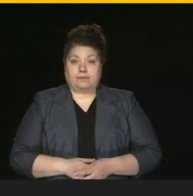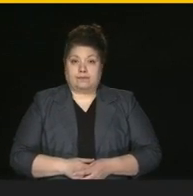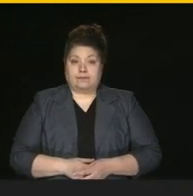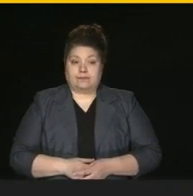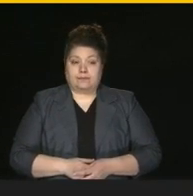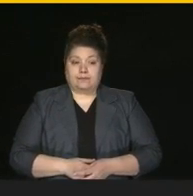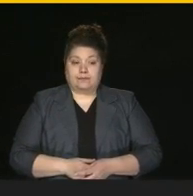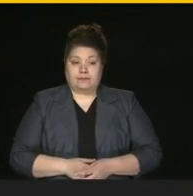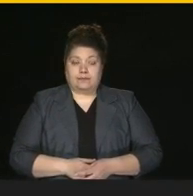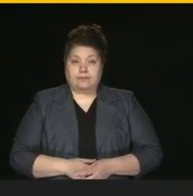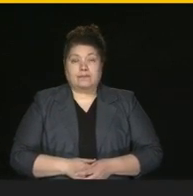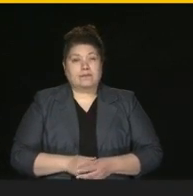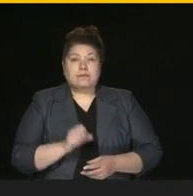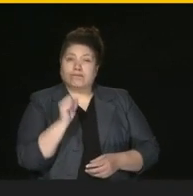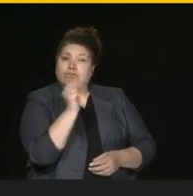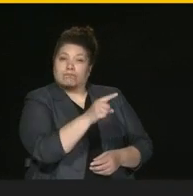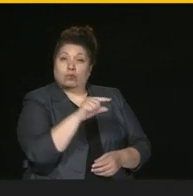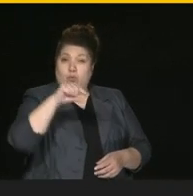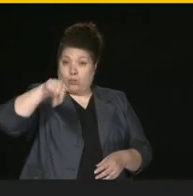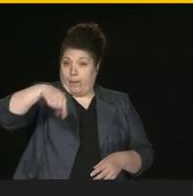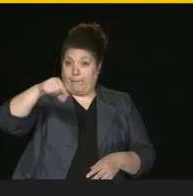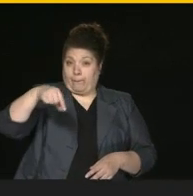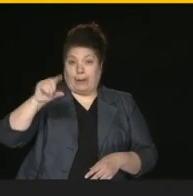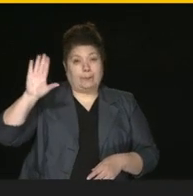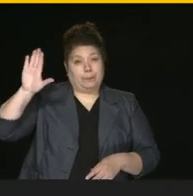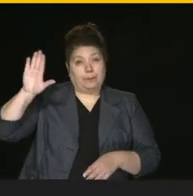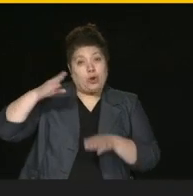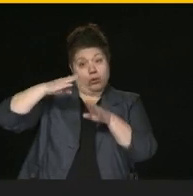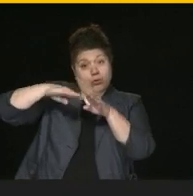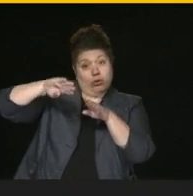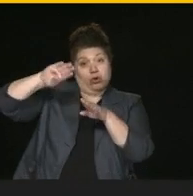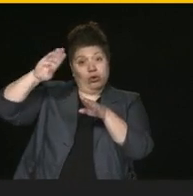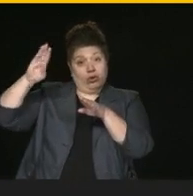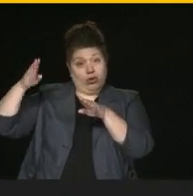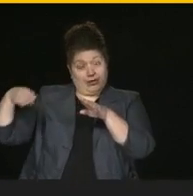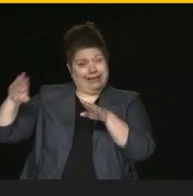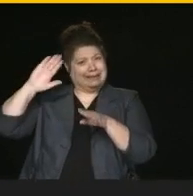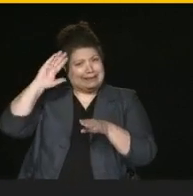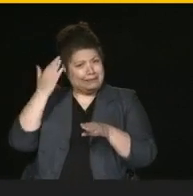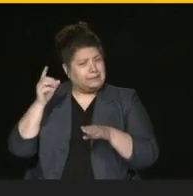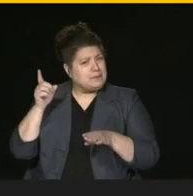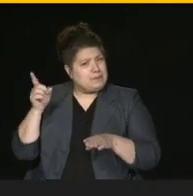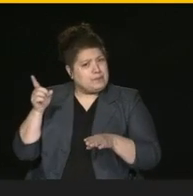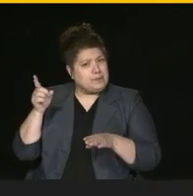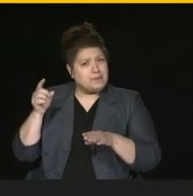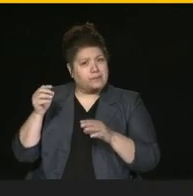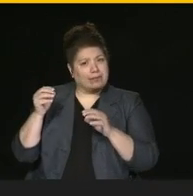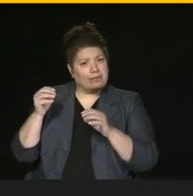(Question by Media): DR. TAM, CAN YOU SPEAK TO THE QUEBEC